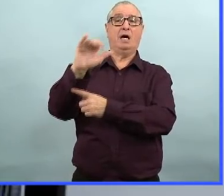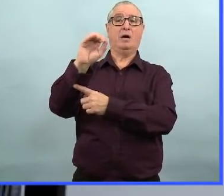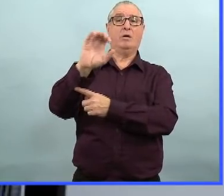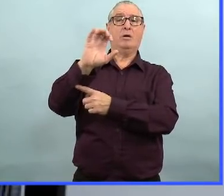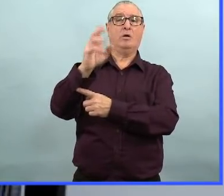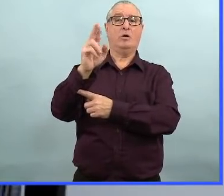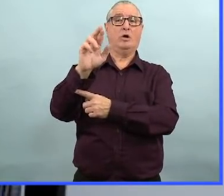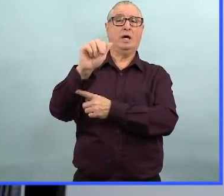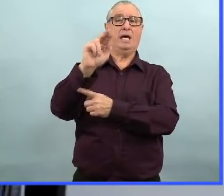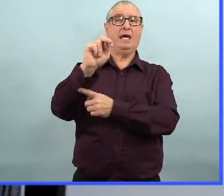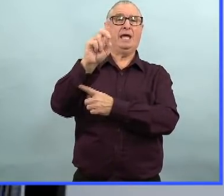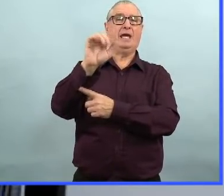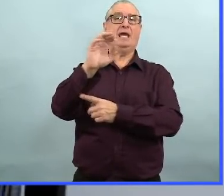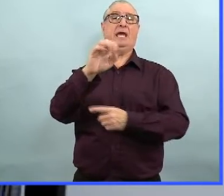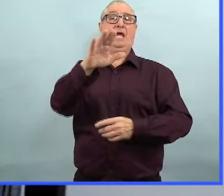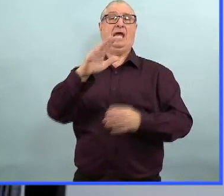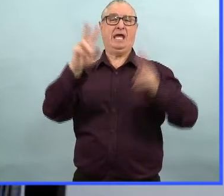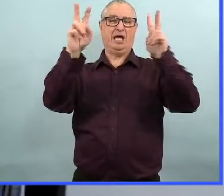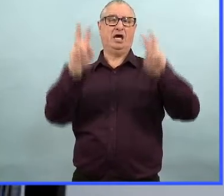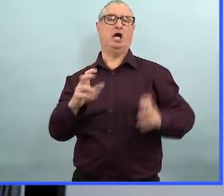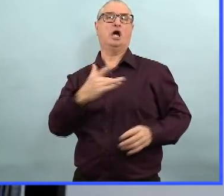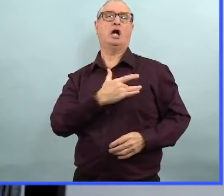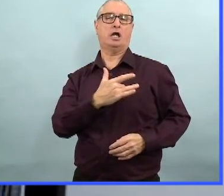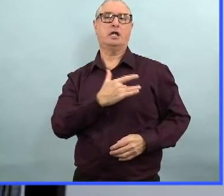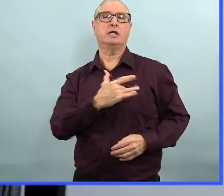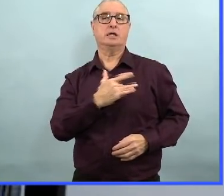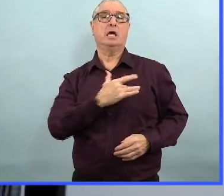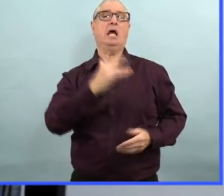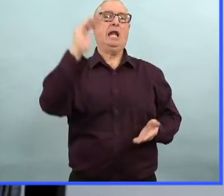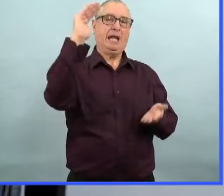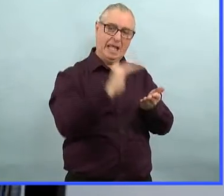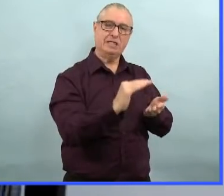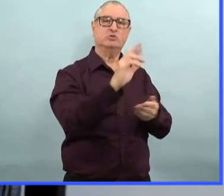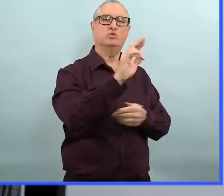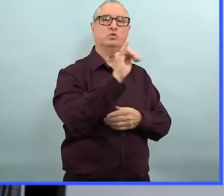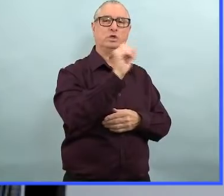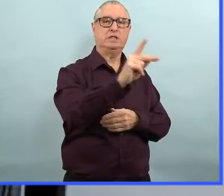and second dose appointments for eligible children online by calling the provincial